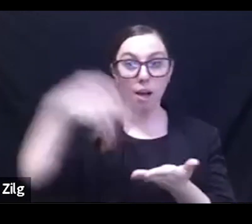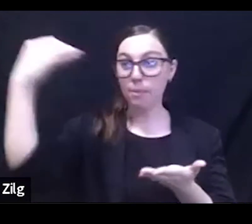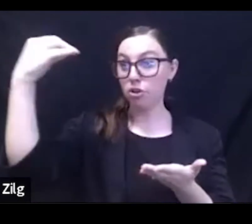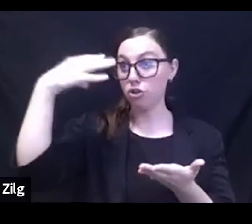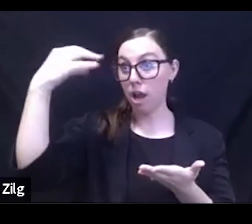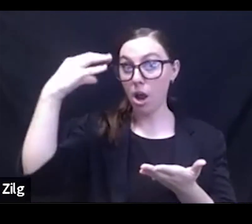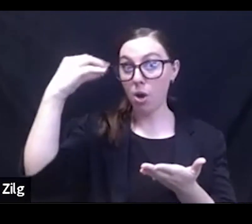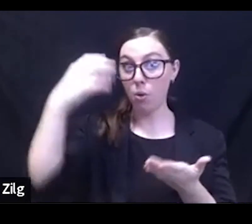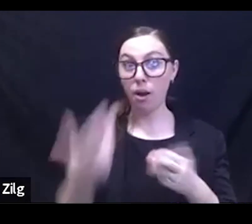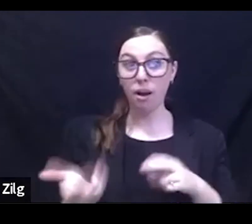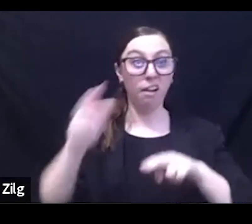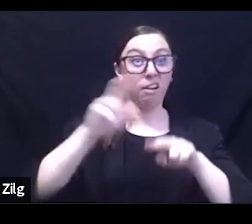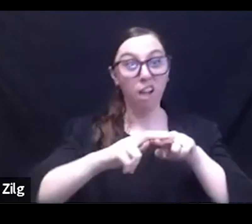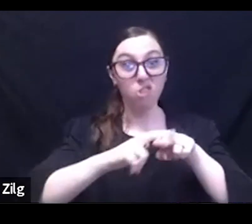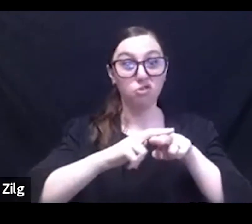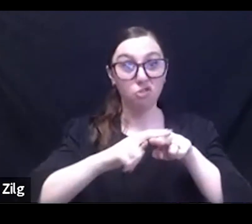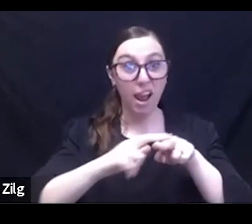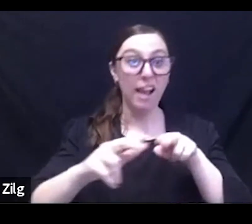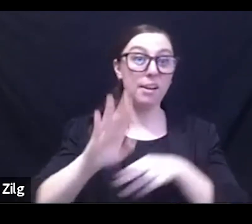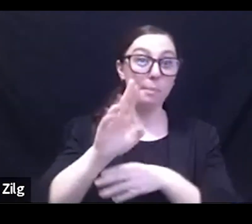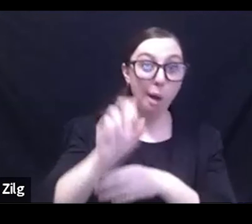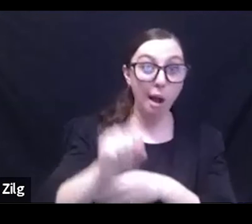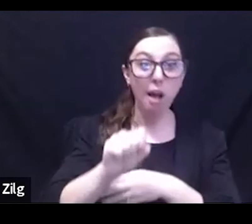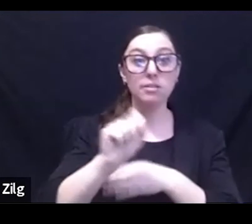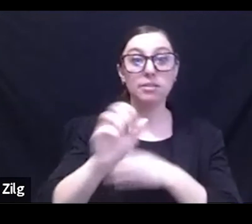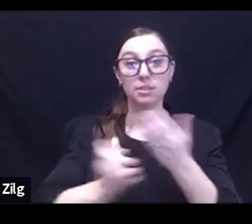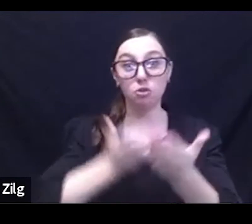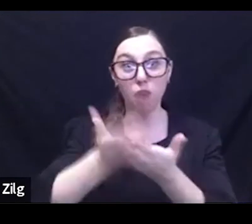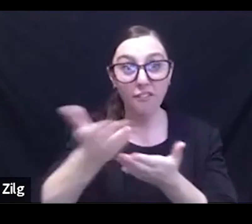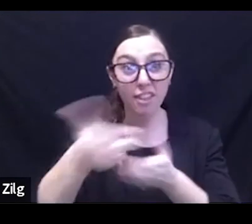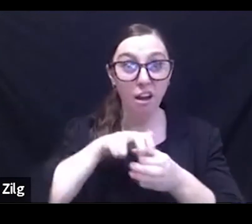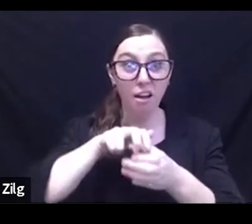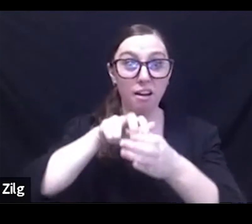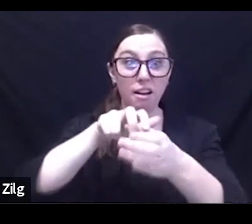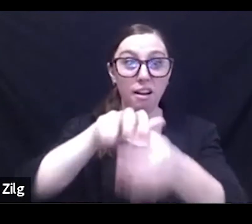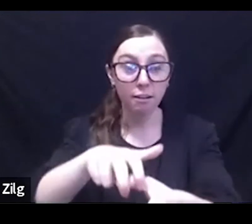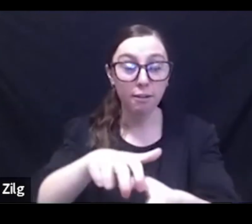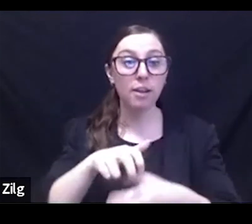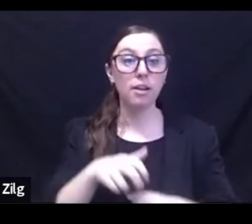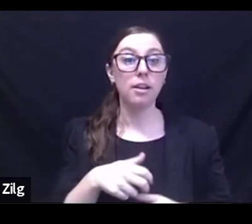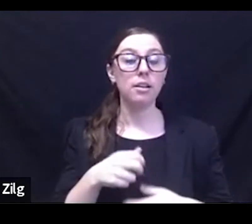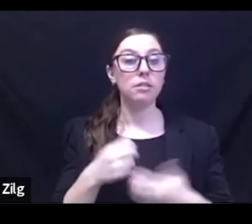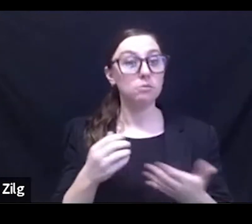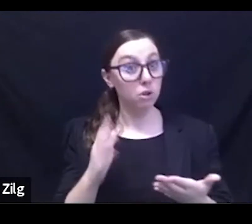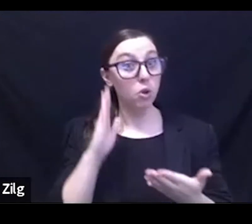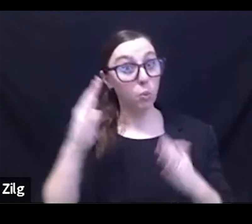and get on the mass transit and all of that, and getting there. You know, one would hope that specifically when